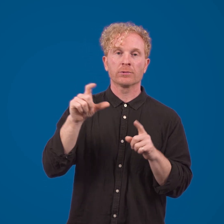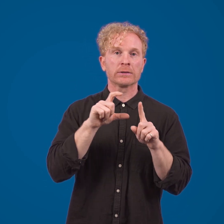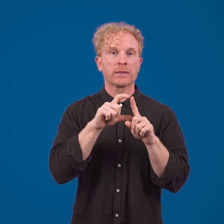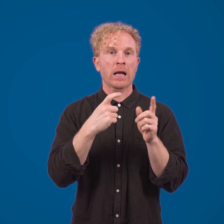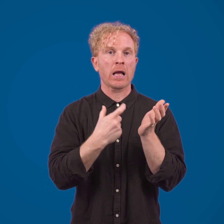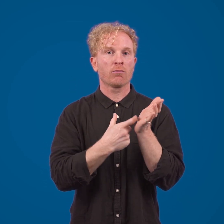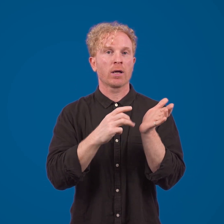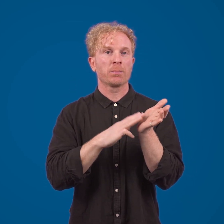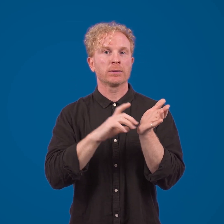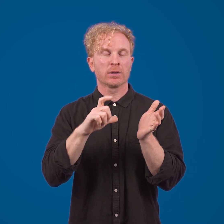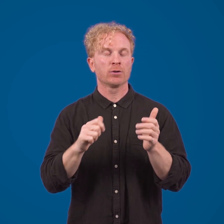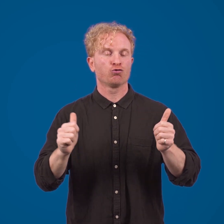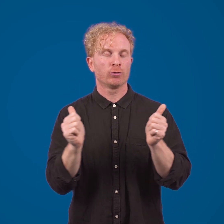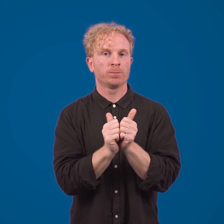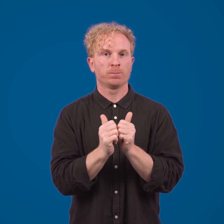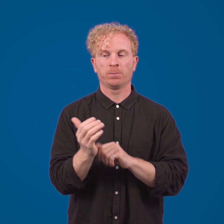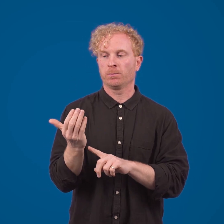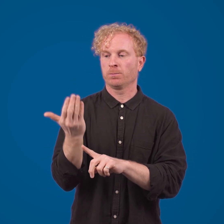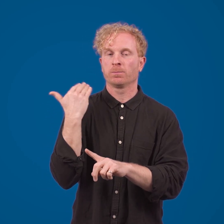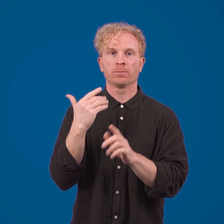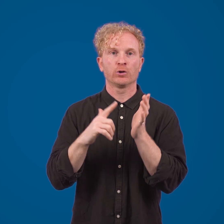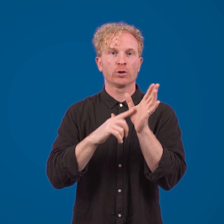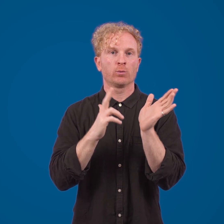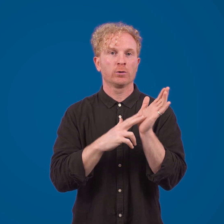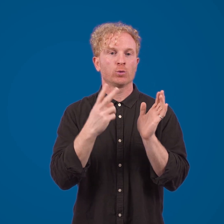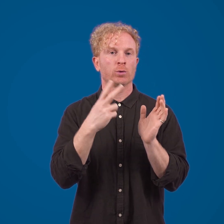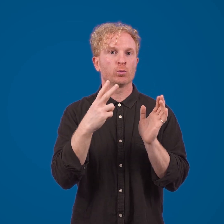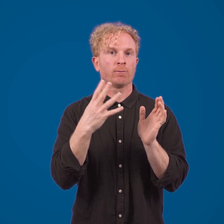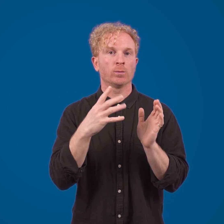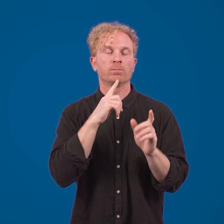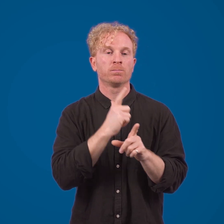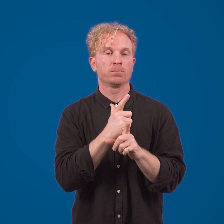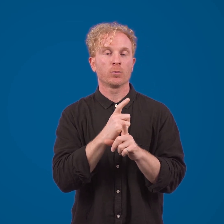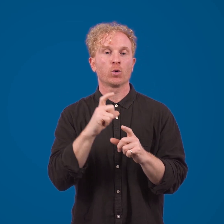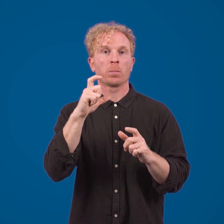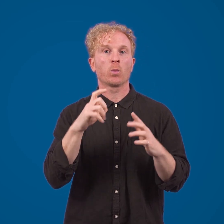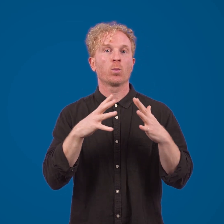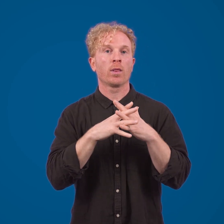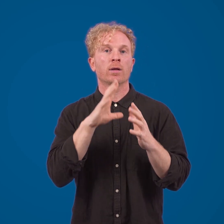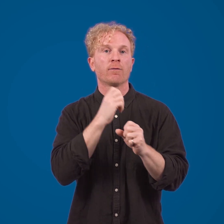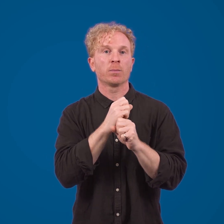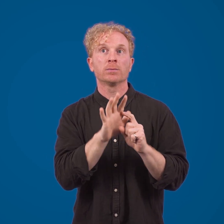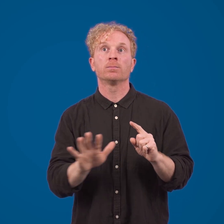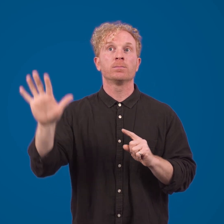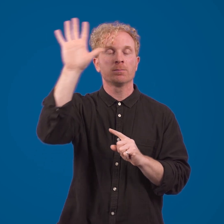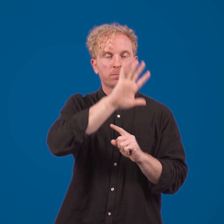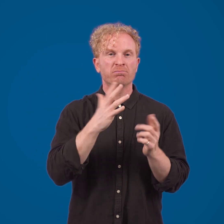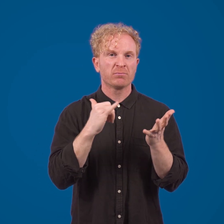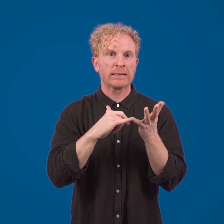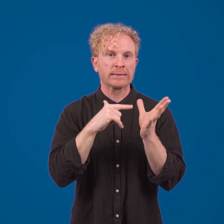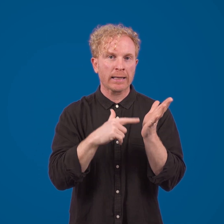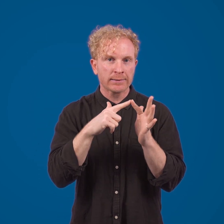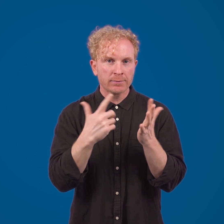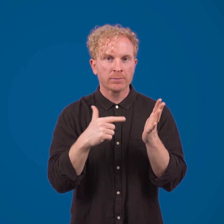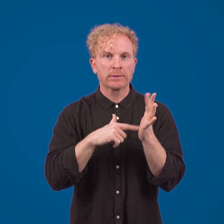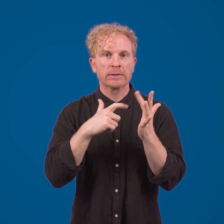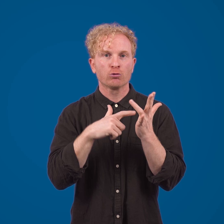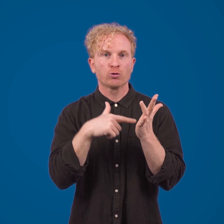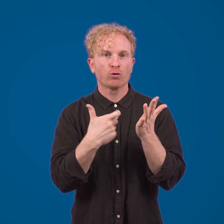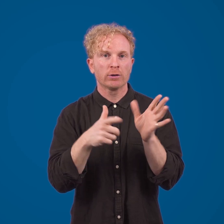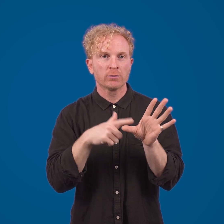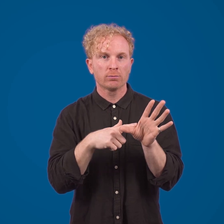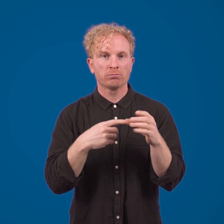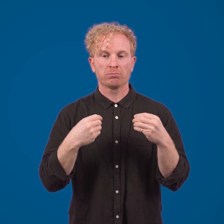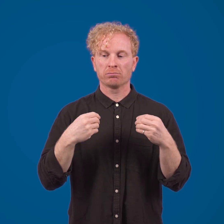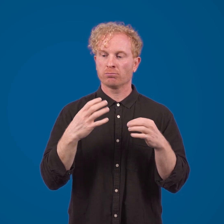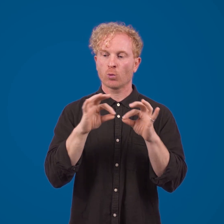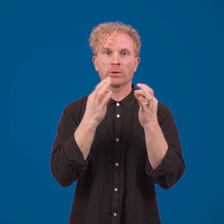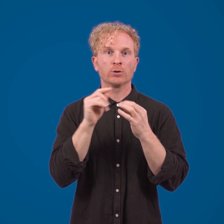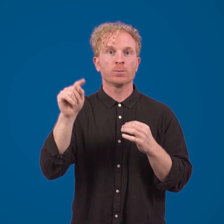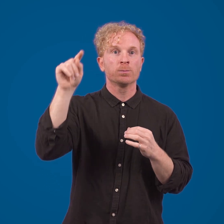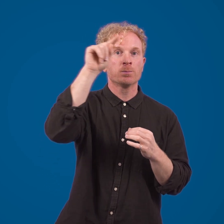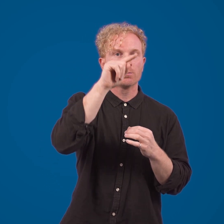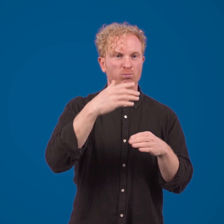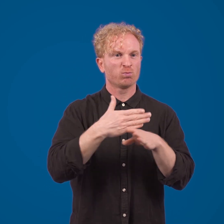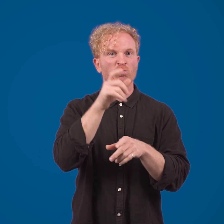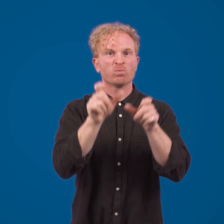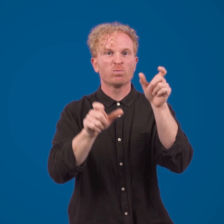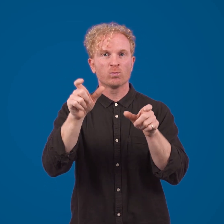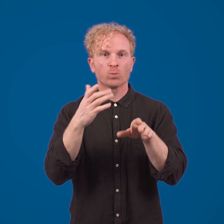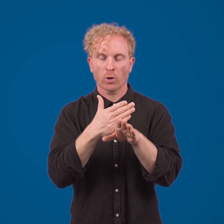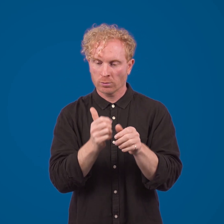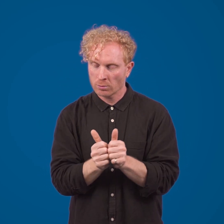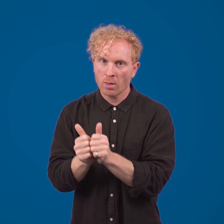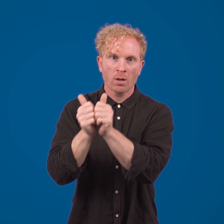DRMC agreed, in January 2024 that Australian Government and state and territory officials work together